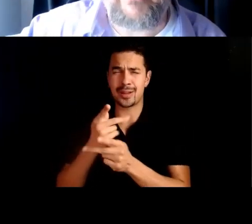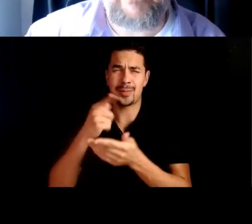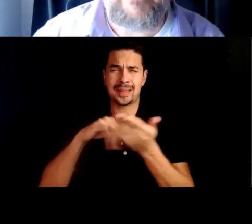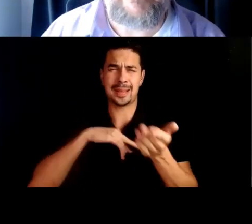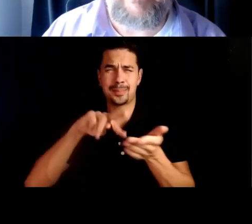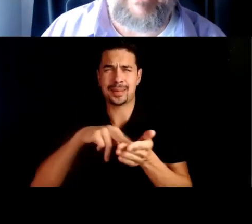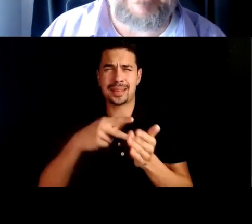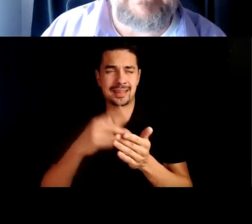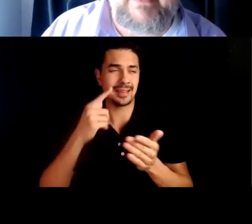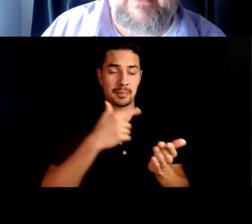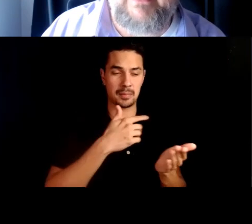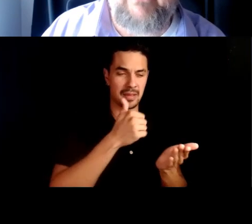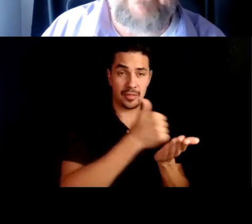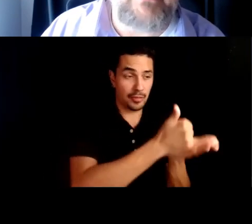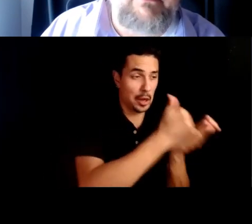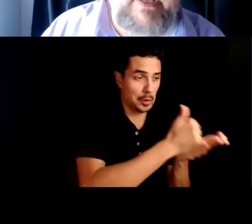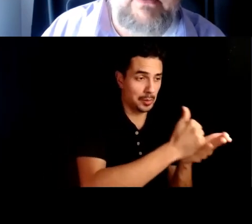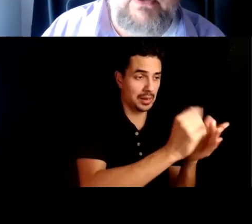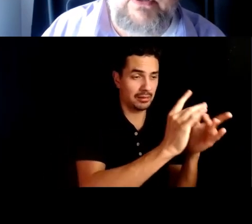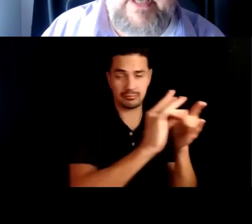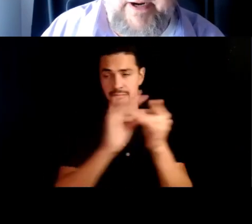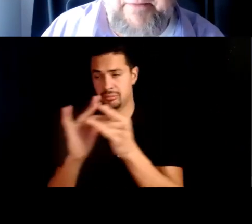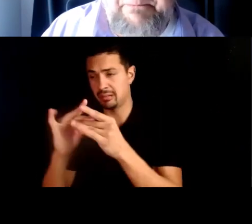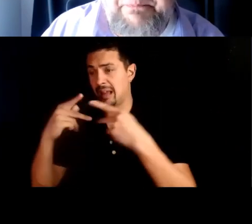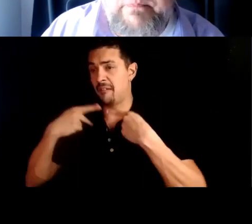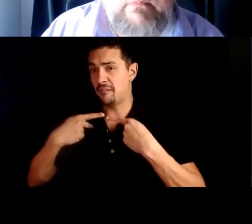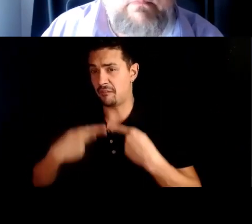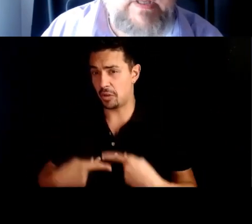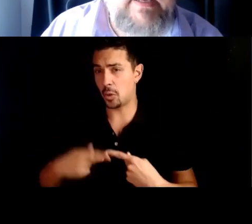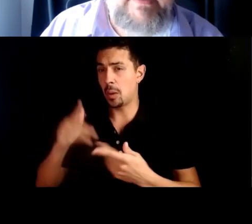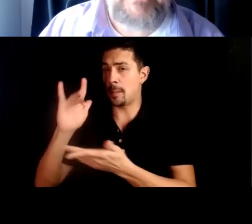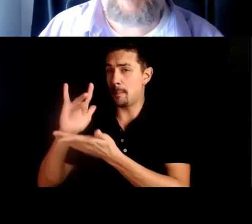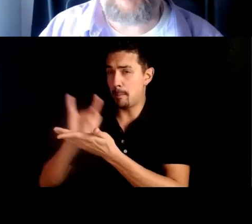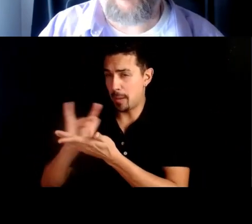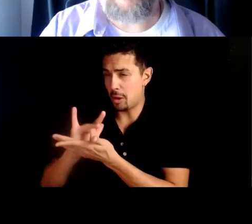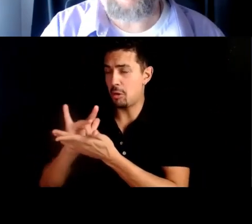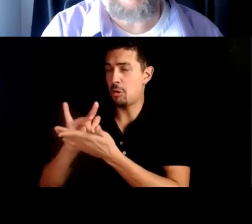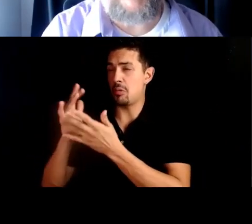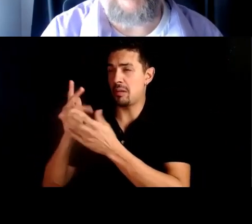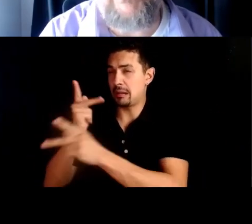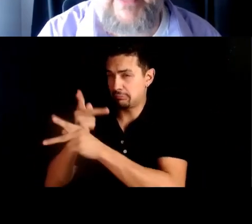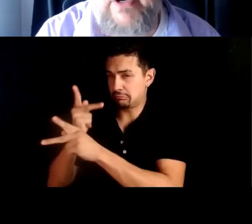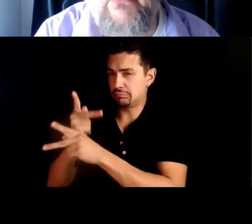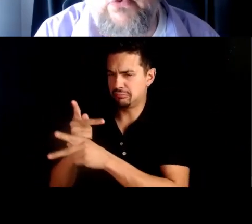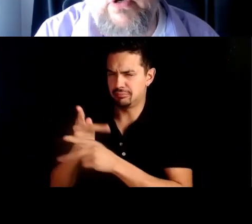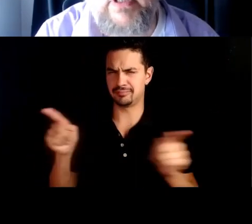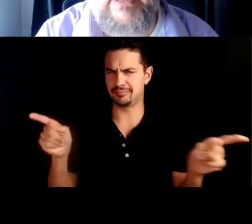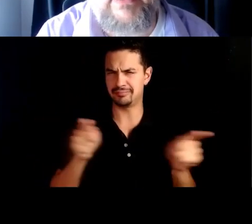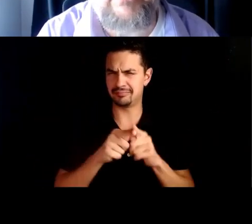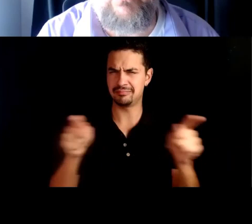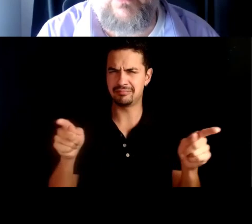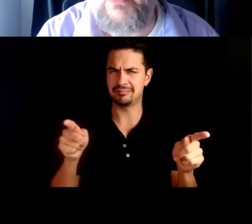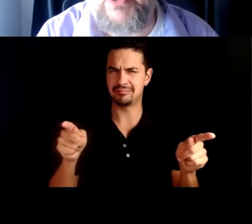with accessing physical medical care? Some of the older standards of care for working